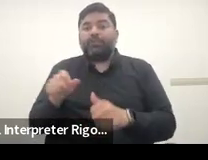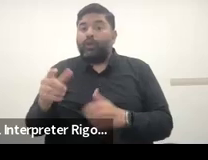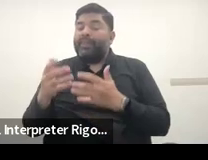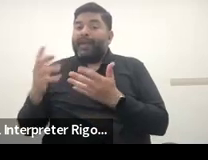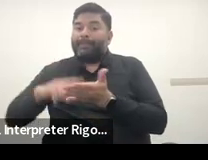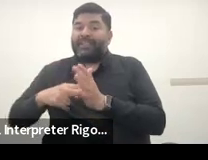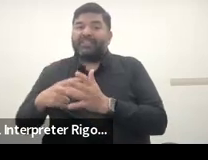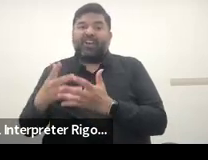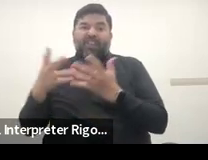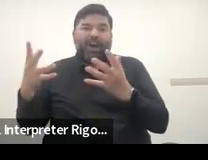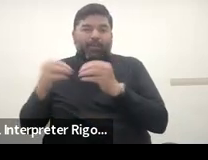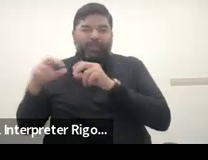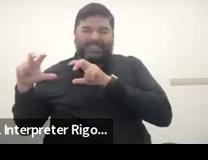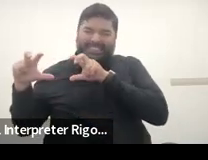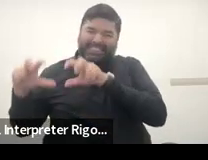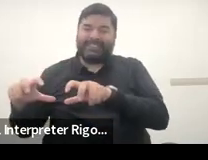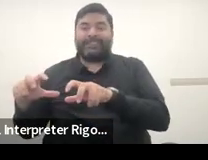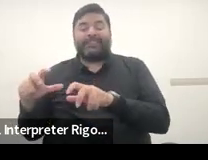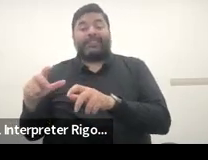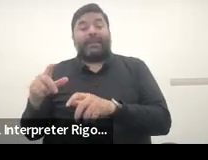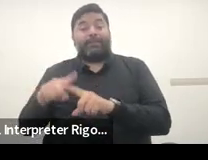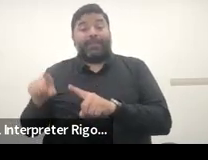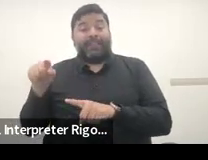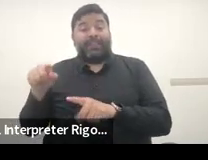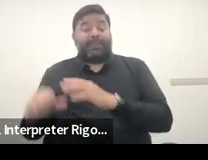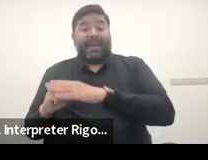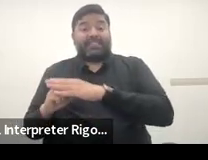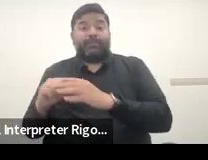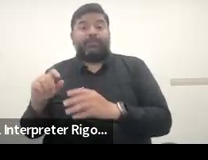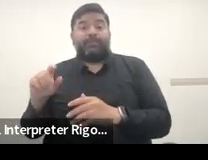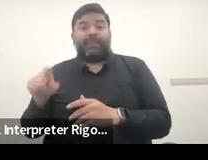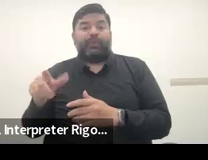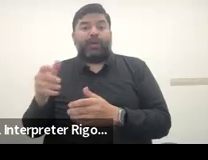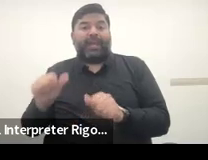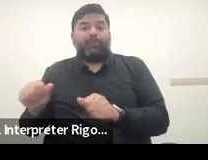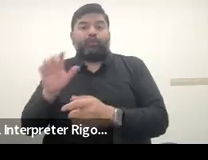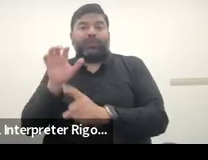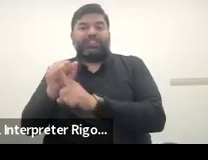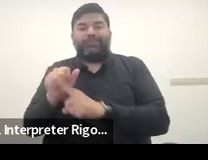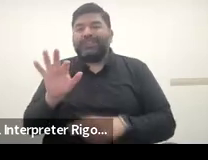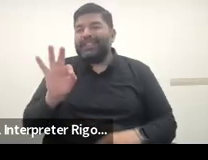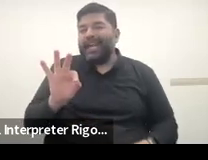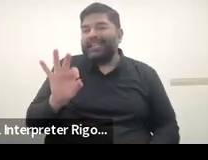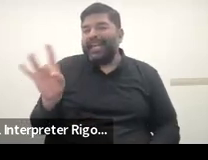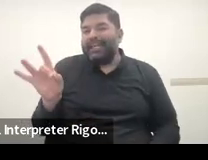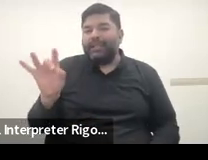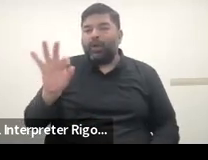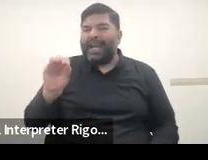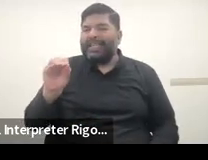but the maximum that they were able to achieve is about 90% accuracy. And what I